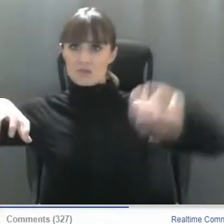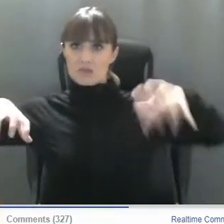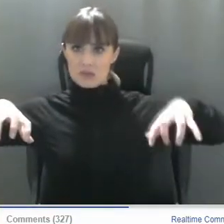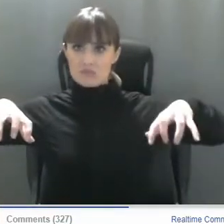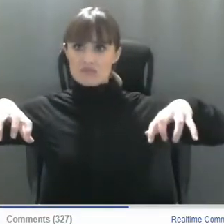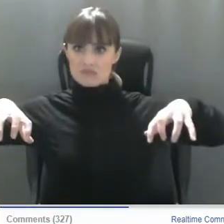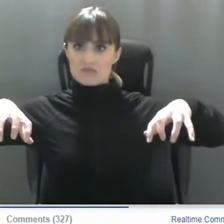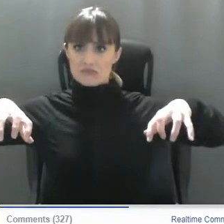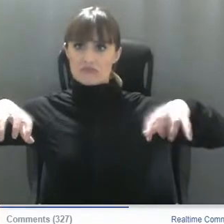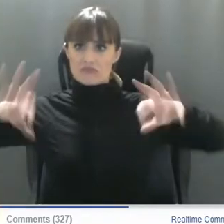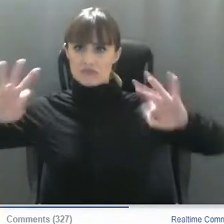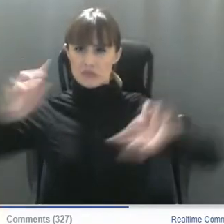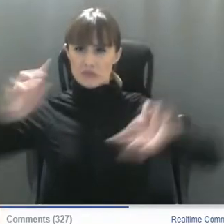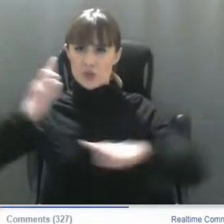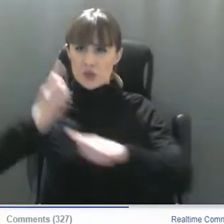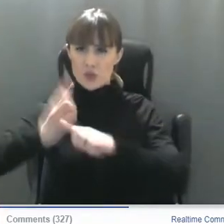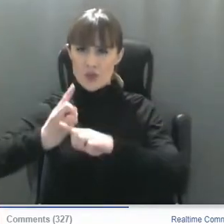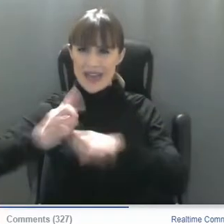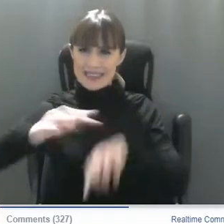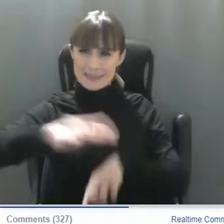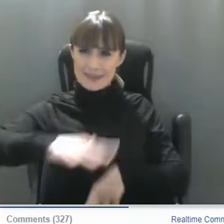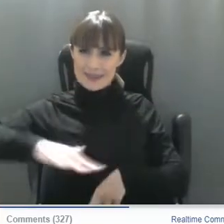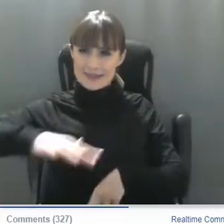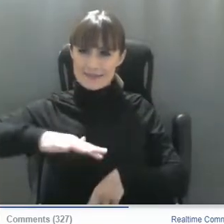So, we're just kind of taking you on a little walking tour so you guys can sort of see